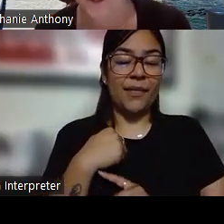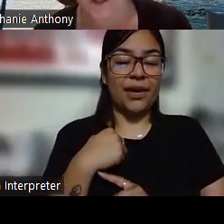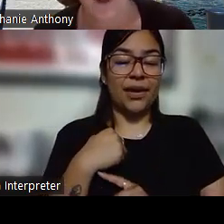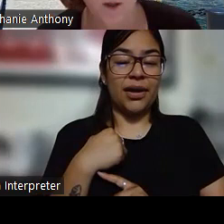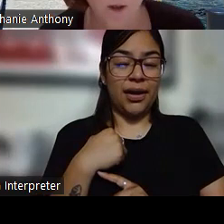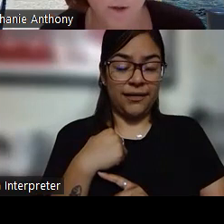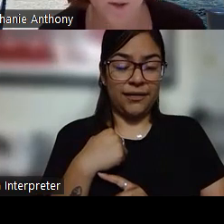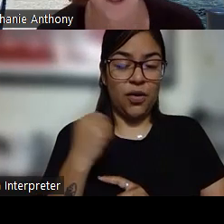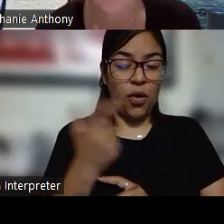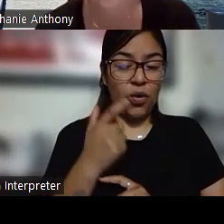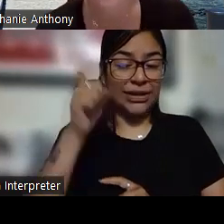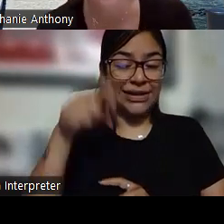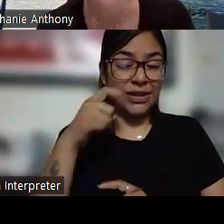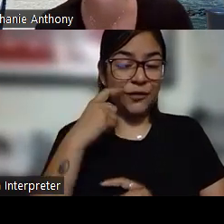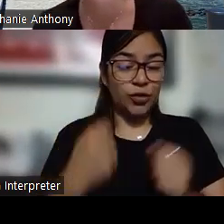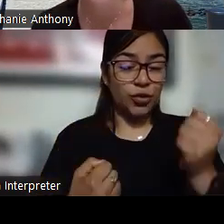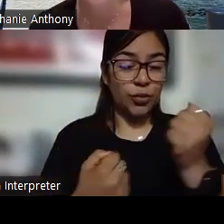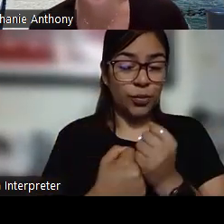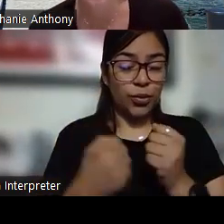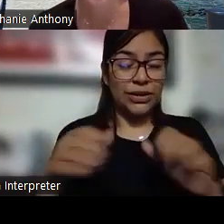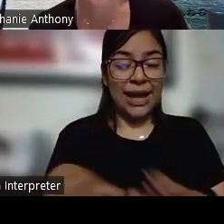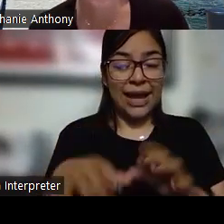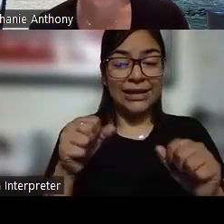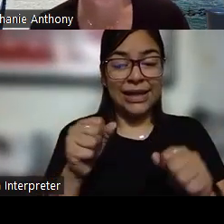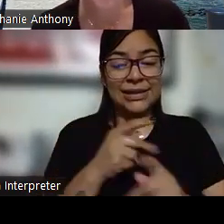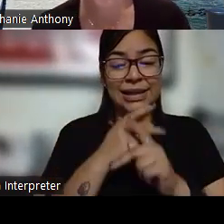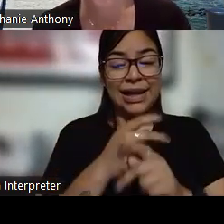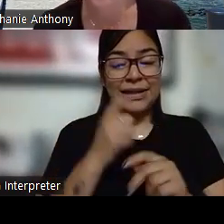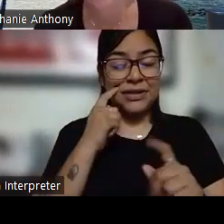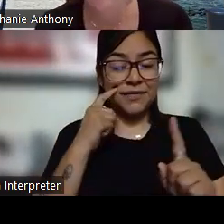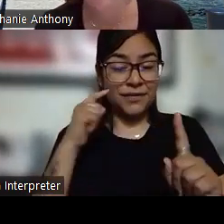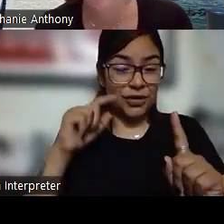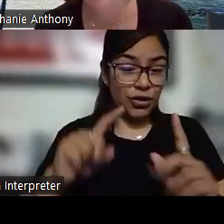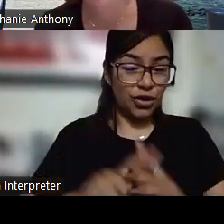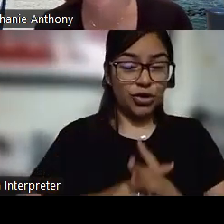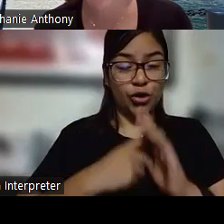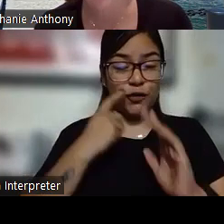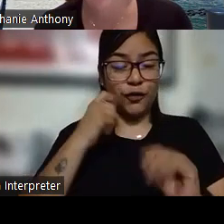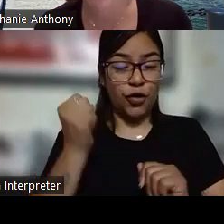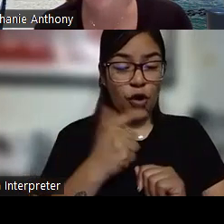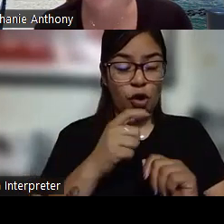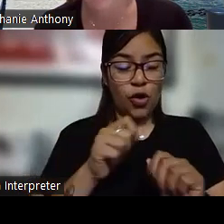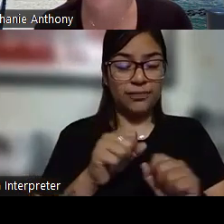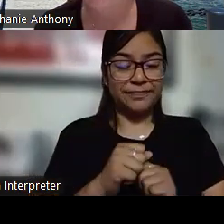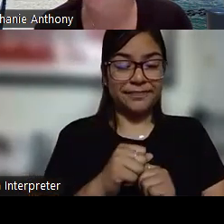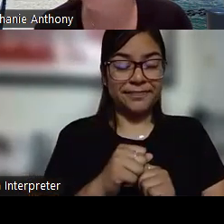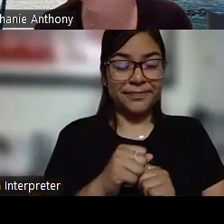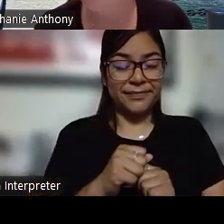state ride no wrong door system and then in terms of guiding principles we um we lay out balancing